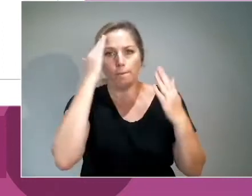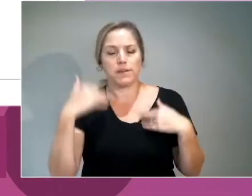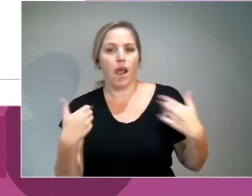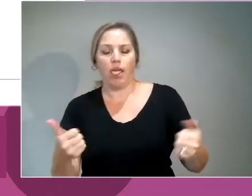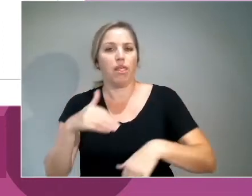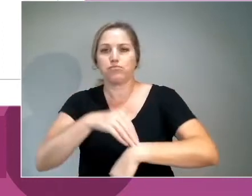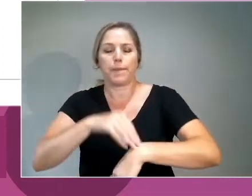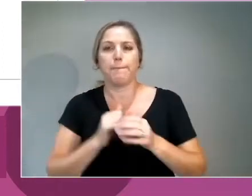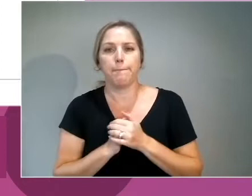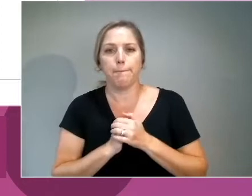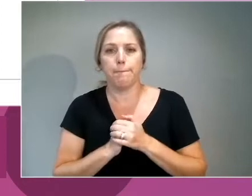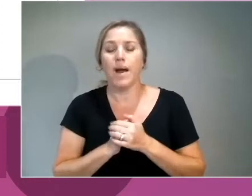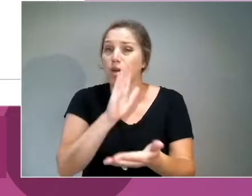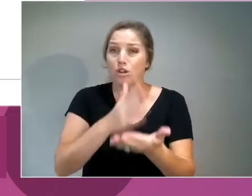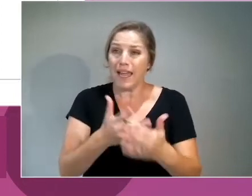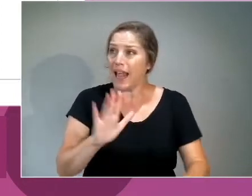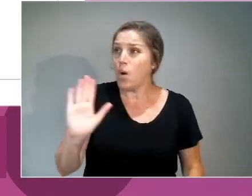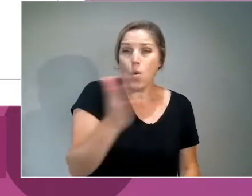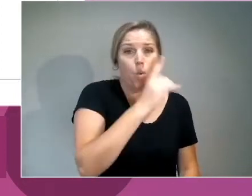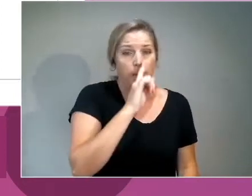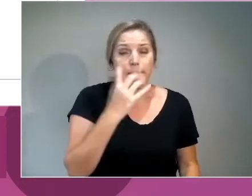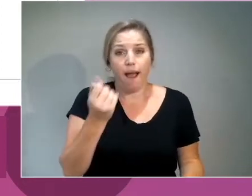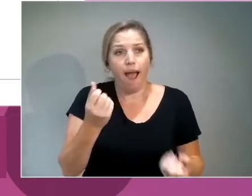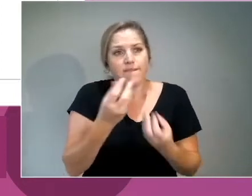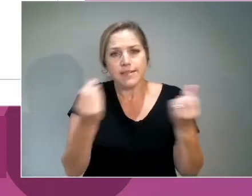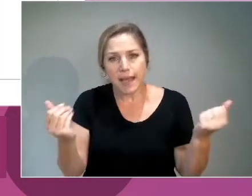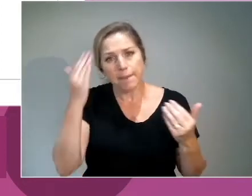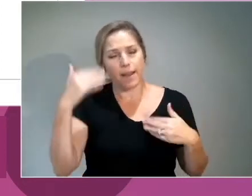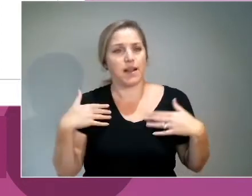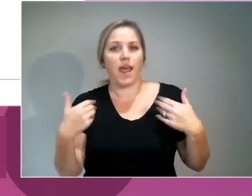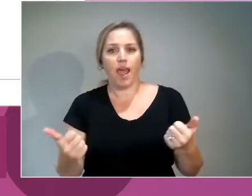we all have physical health. That should not prevent us from living a life where we truly can